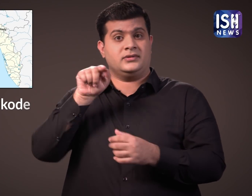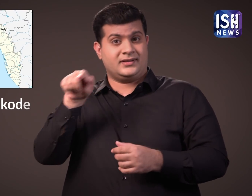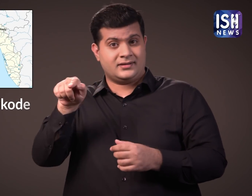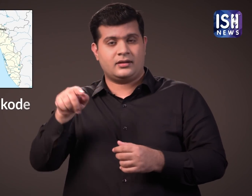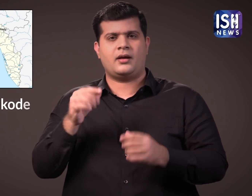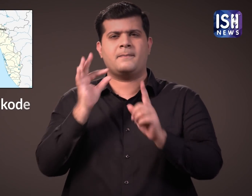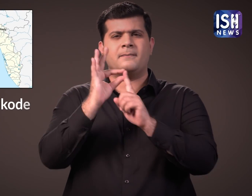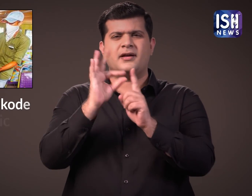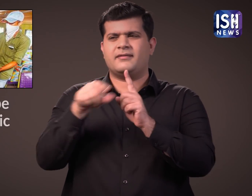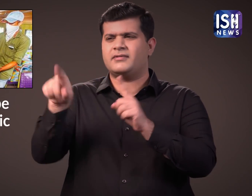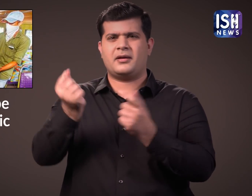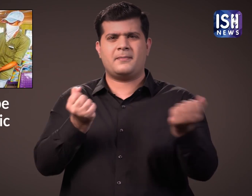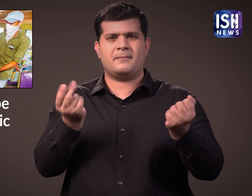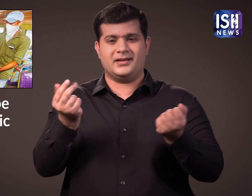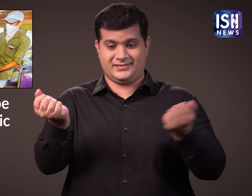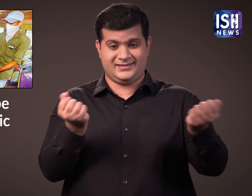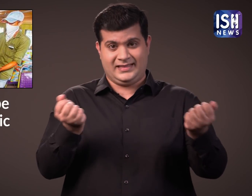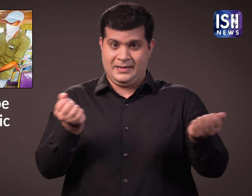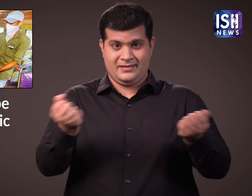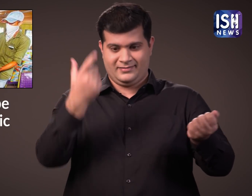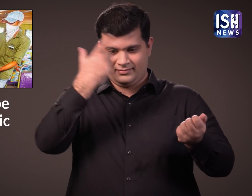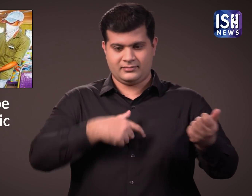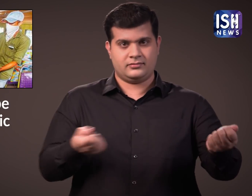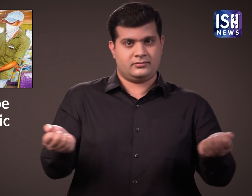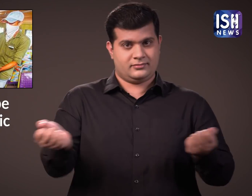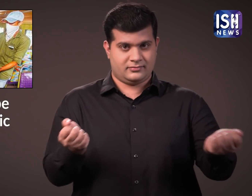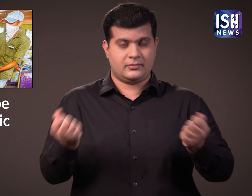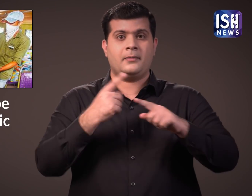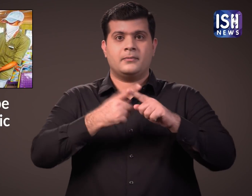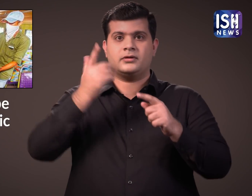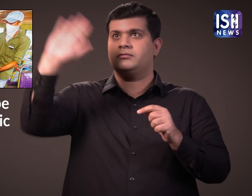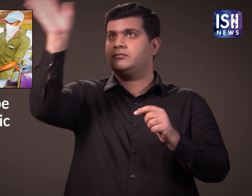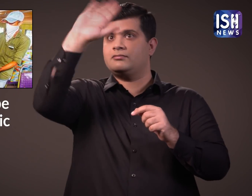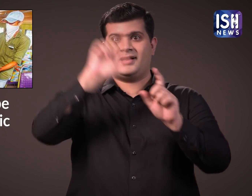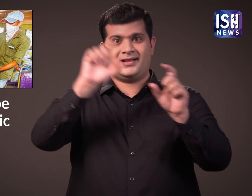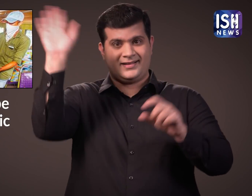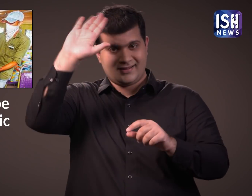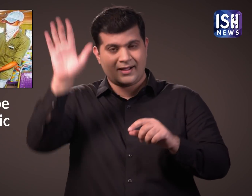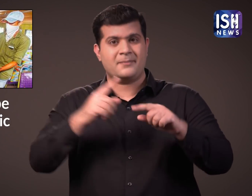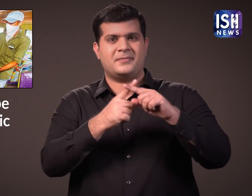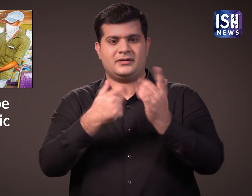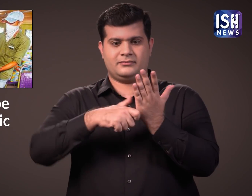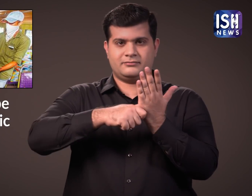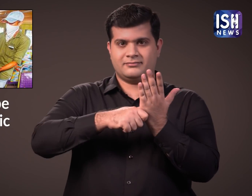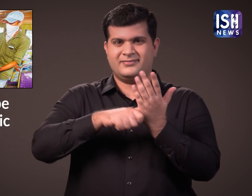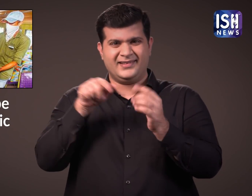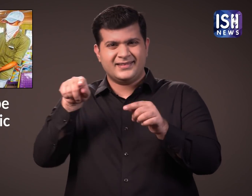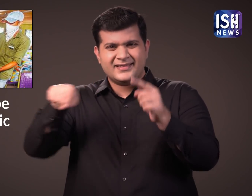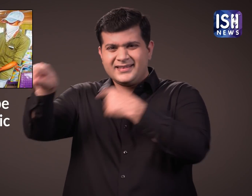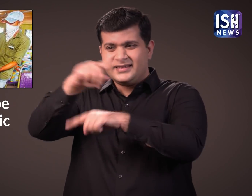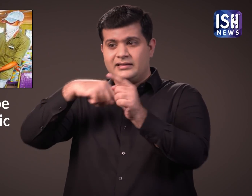A group of drivers, cleaners and conductors of a few private buses